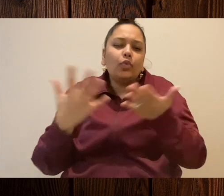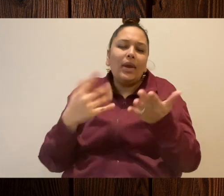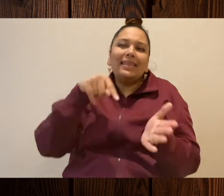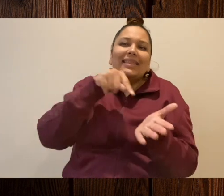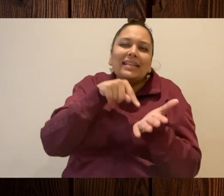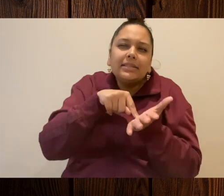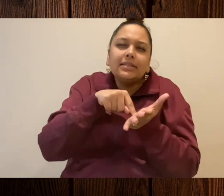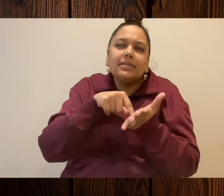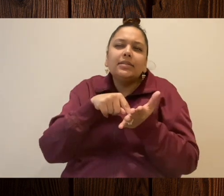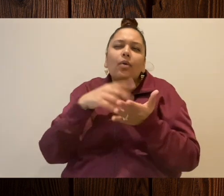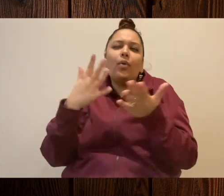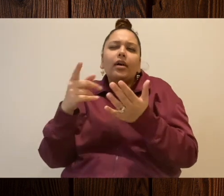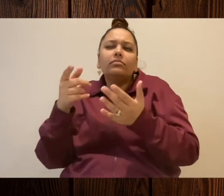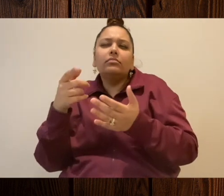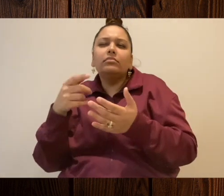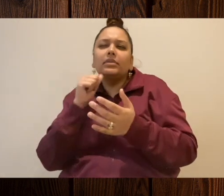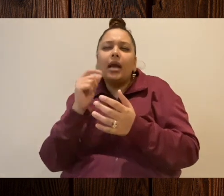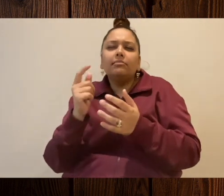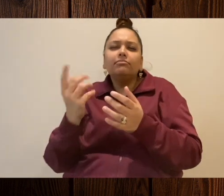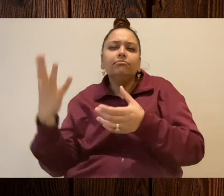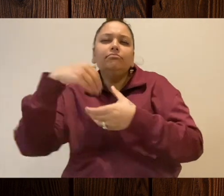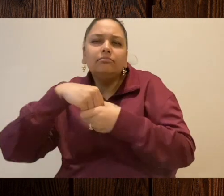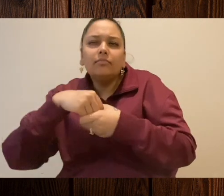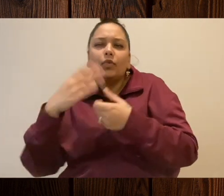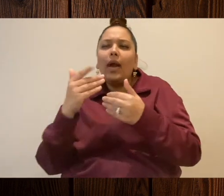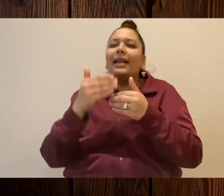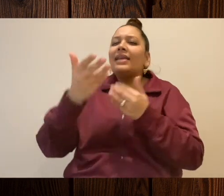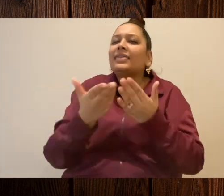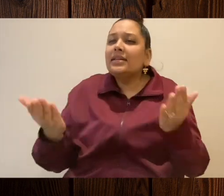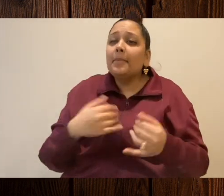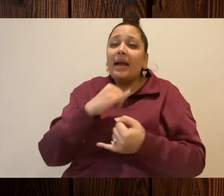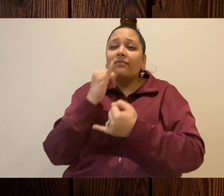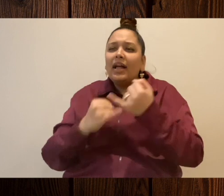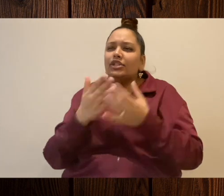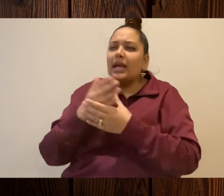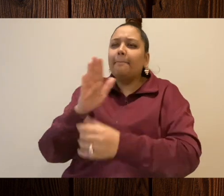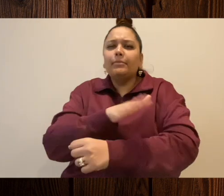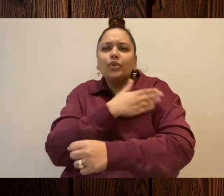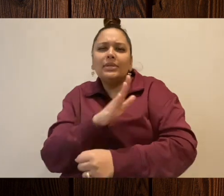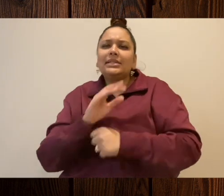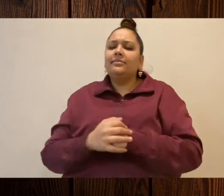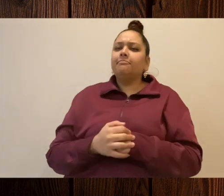flavours and instruments from, you know, their heritage and their traditions and I think that's really important.